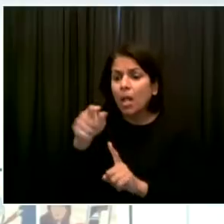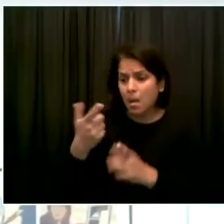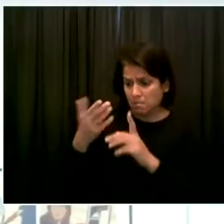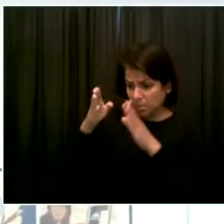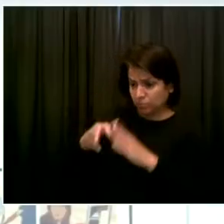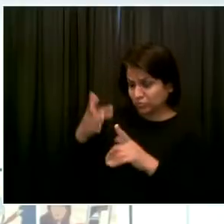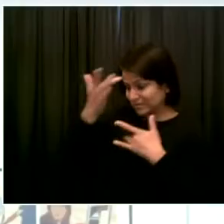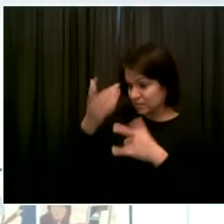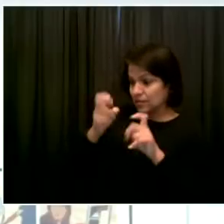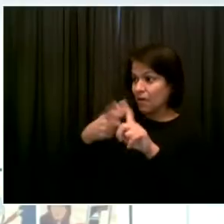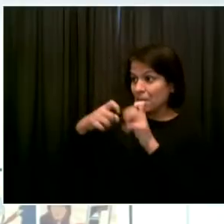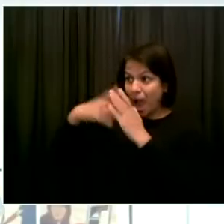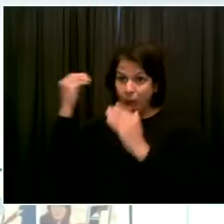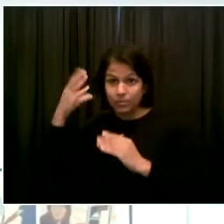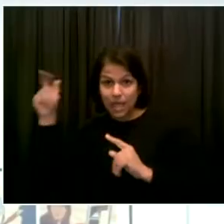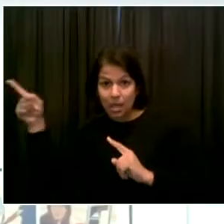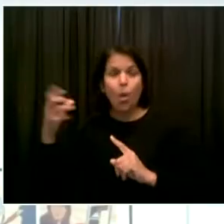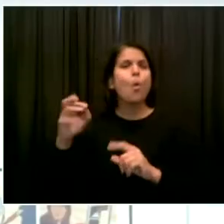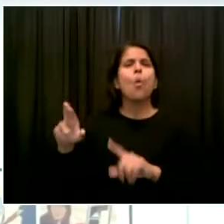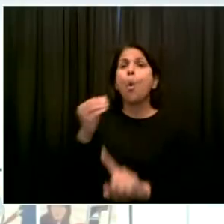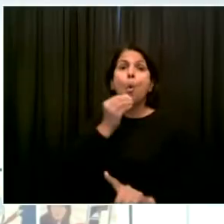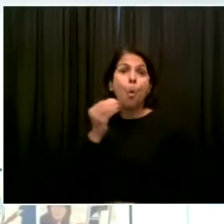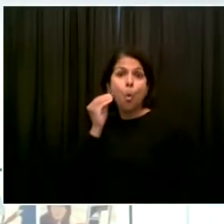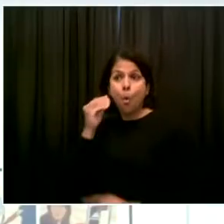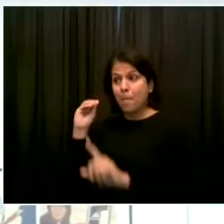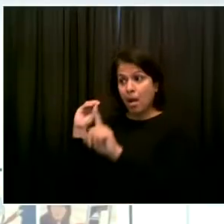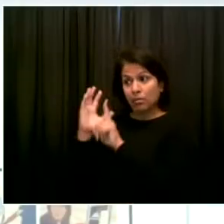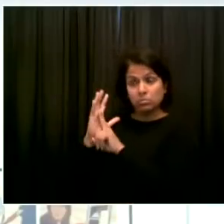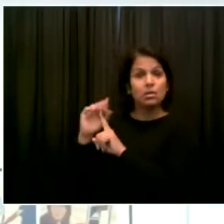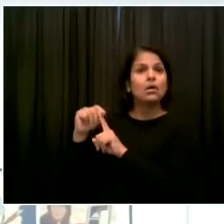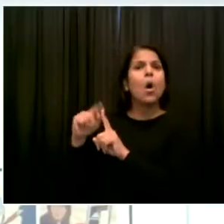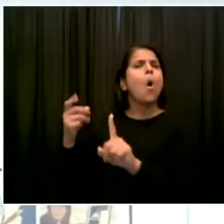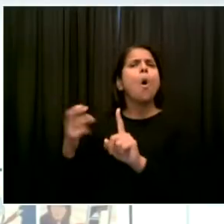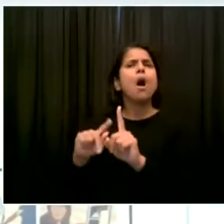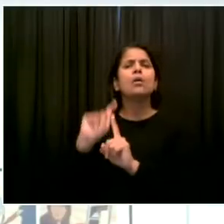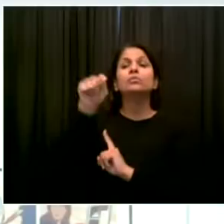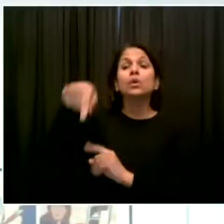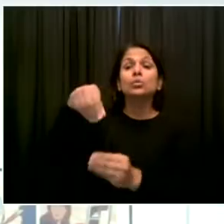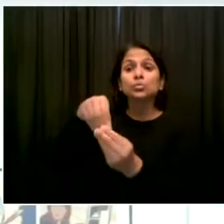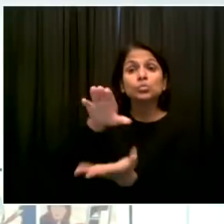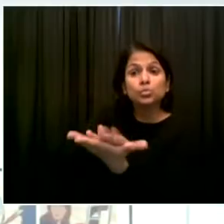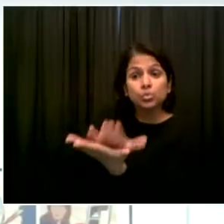HOUSEHOLD TRANSMISSION FROM WHAT IS HAPPENING WITH RESPECT TO